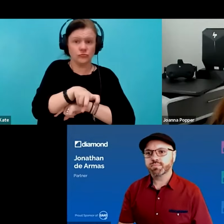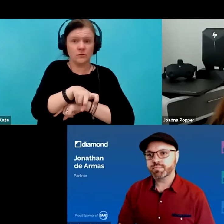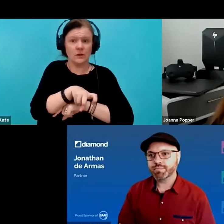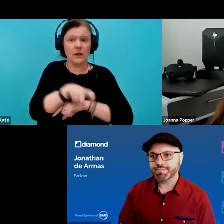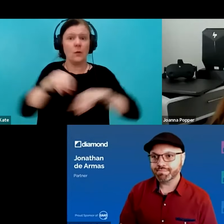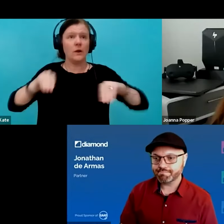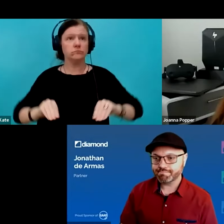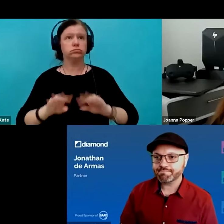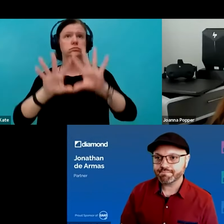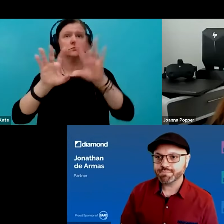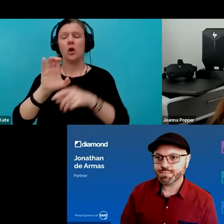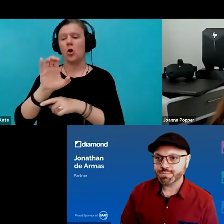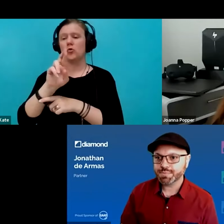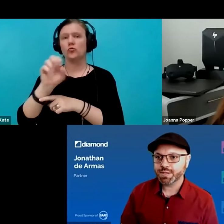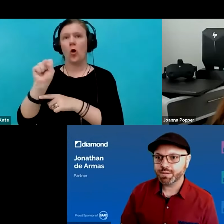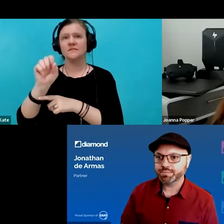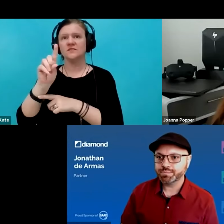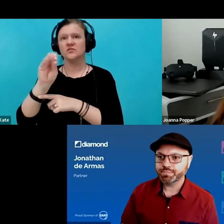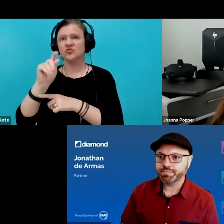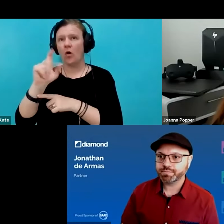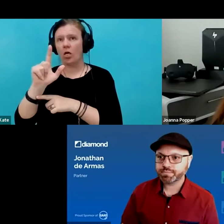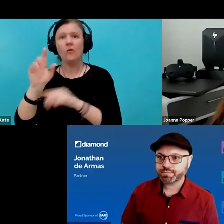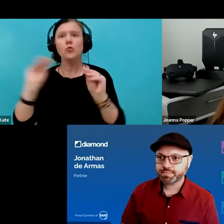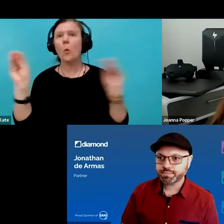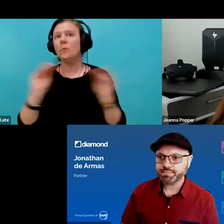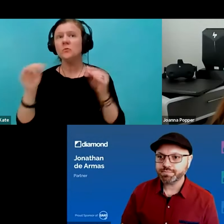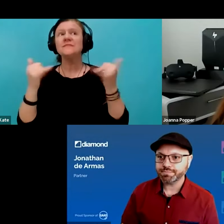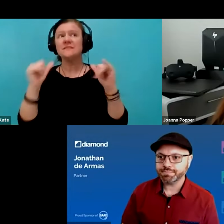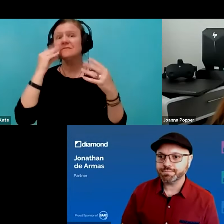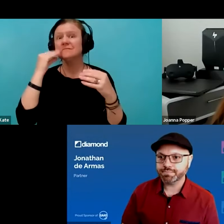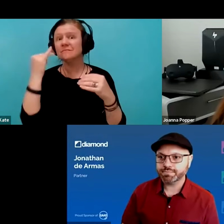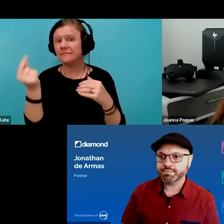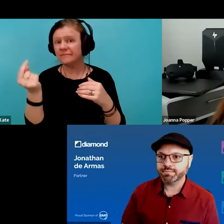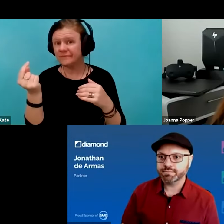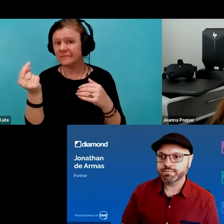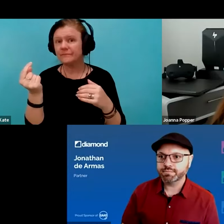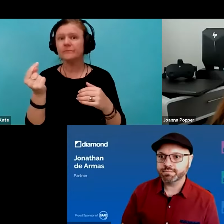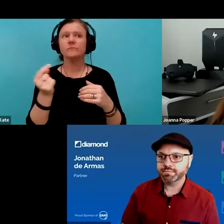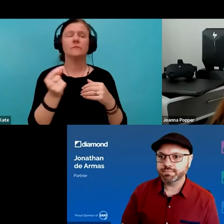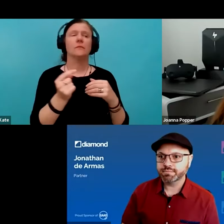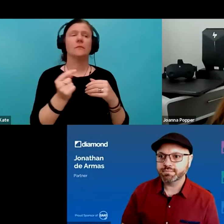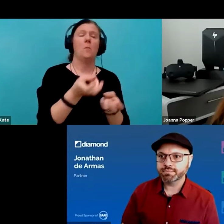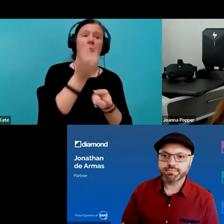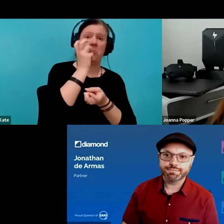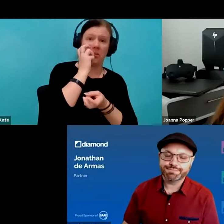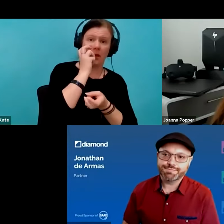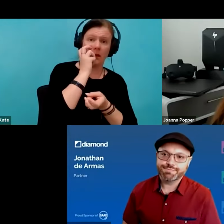Chadwick Turner: There was no motion, but you still got to experience it. We had people that were vision impaired or blind and we made sure the sound was